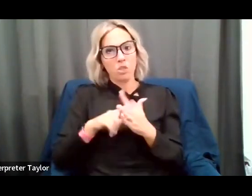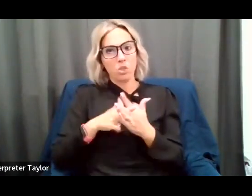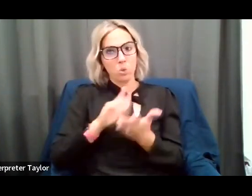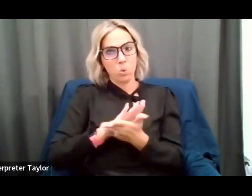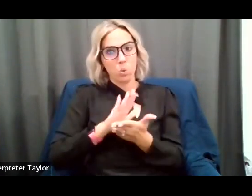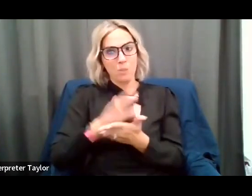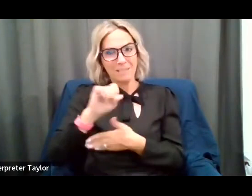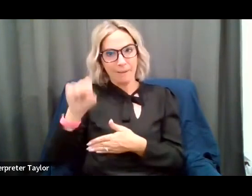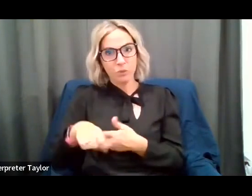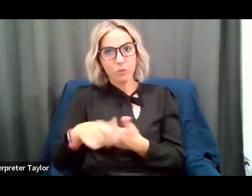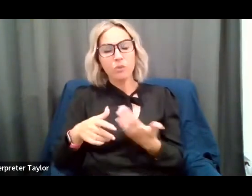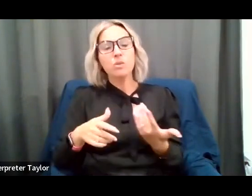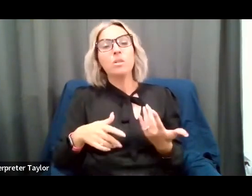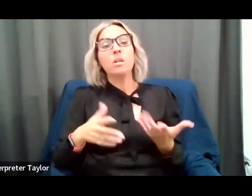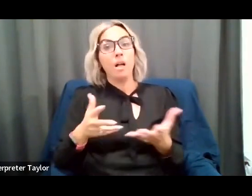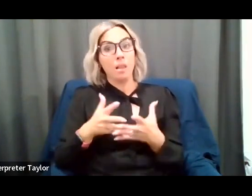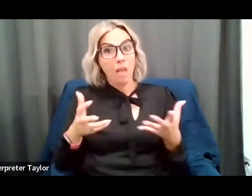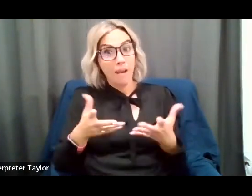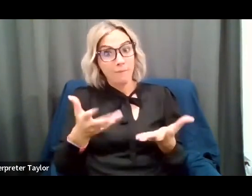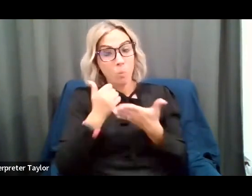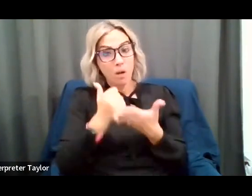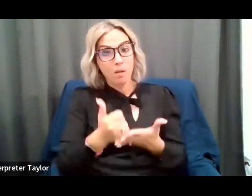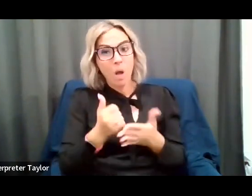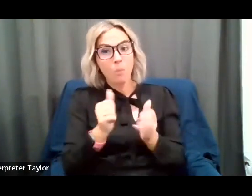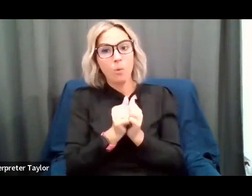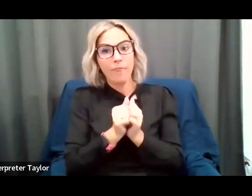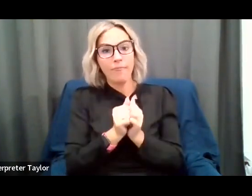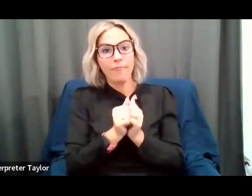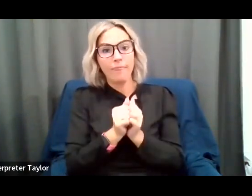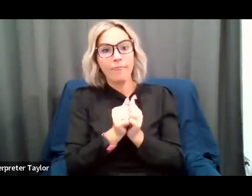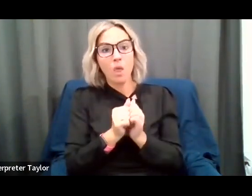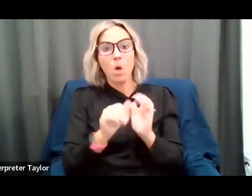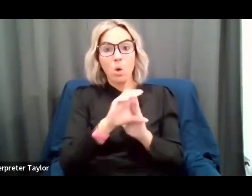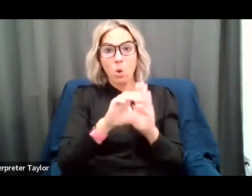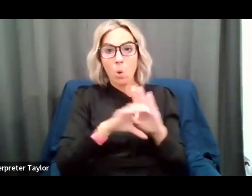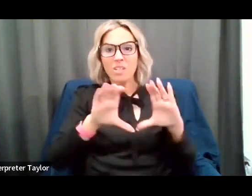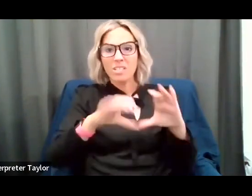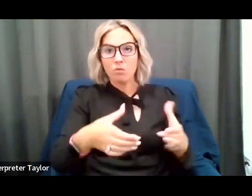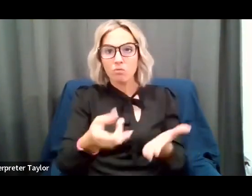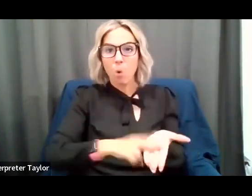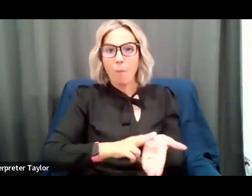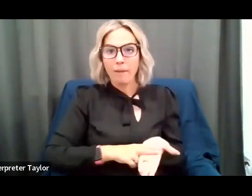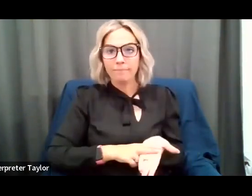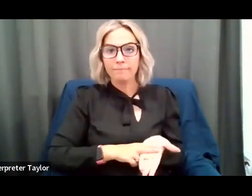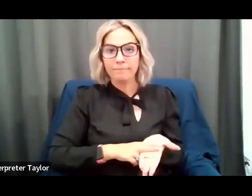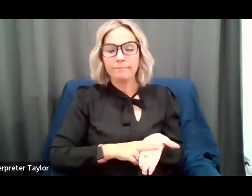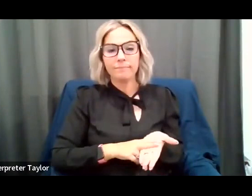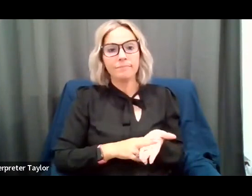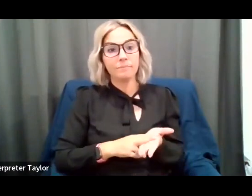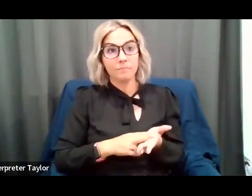Um, a lot of them wanted assistance with um, course enrollment, right? And sometimes it's just "Where do I click?"